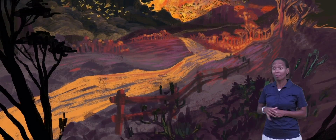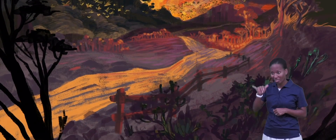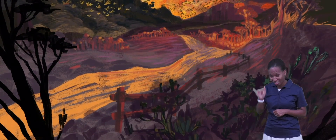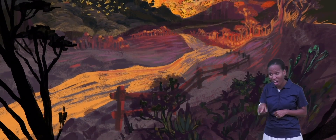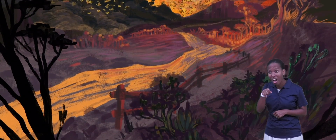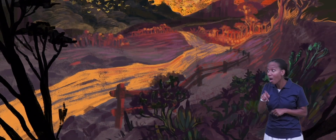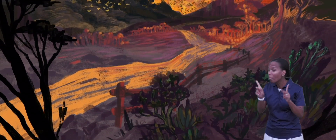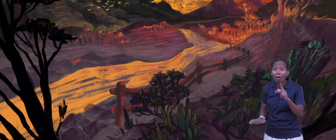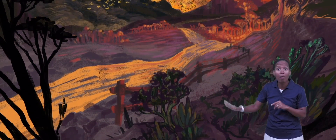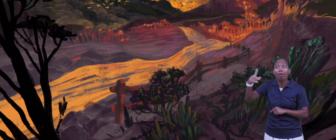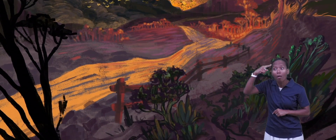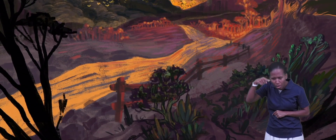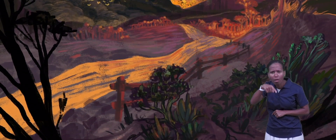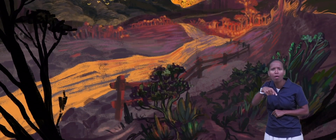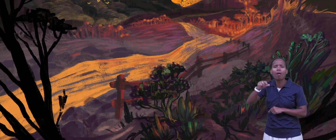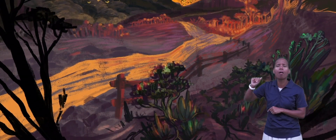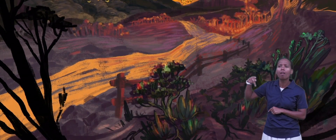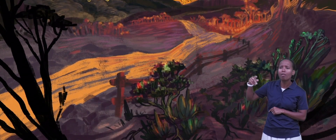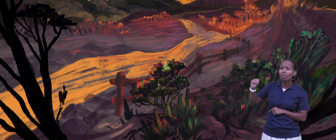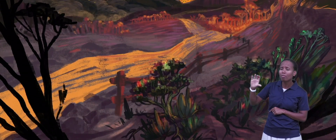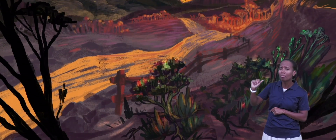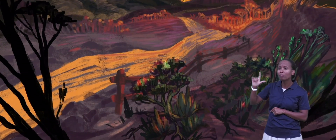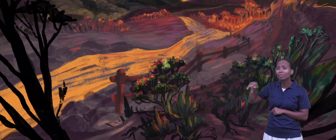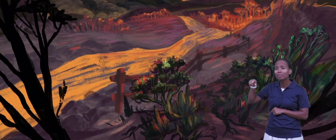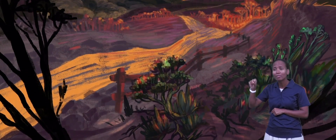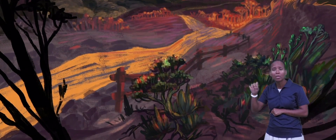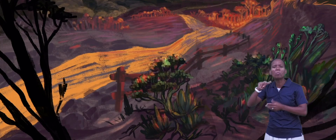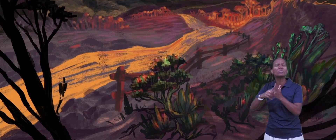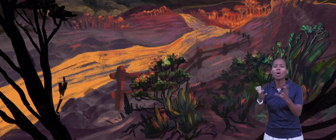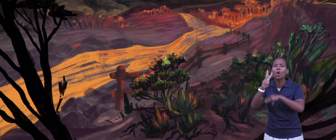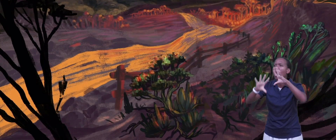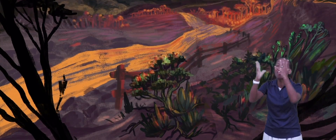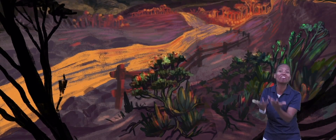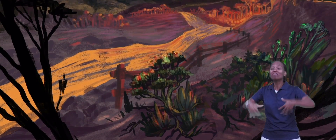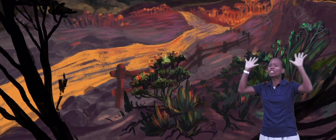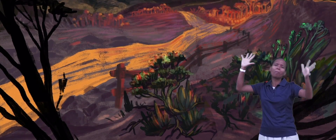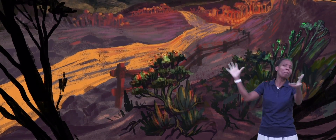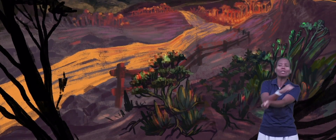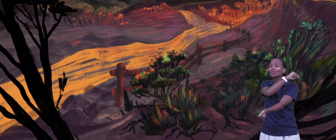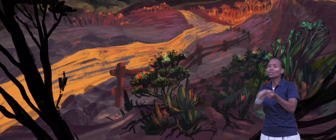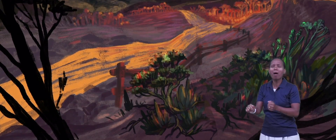Tim: And while most people think the biblical word apocalypse means the end of the world,